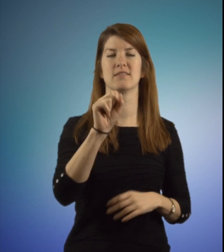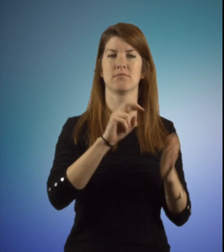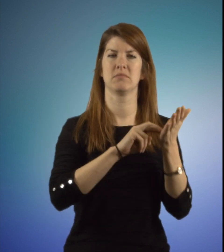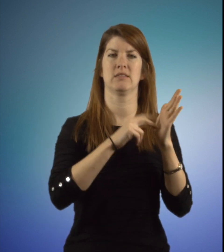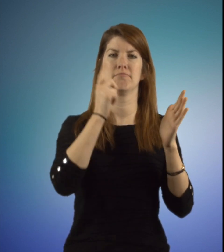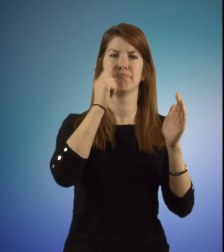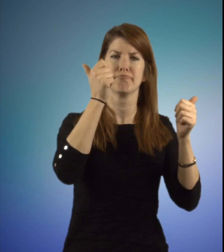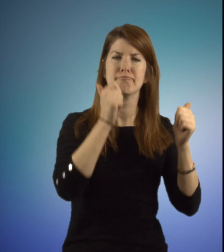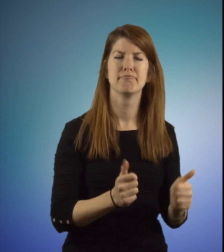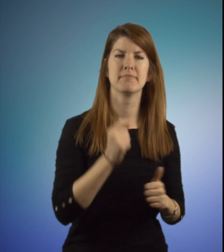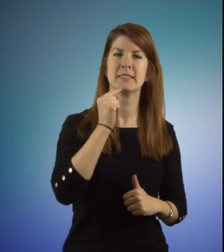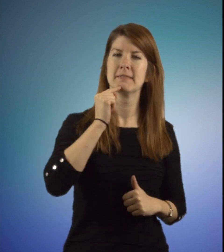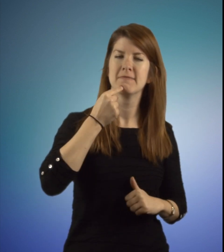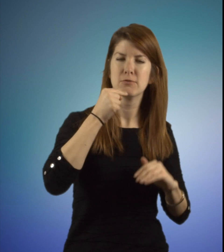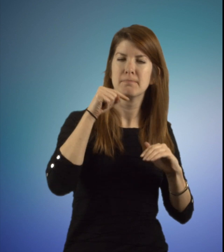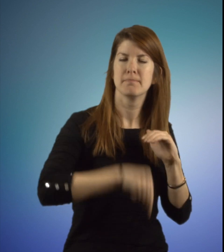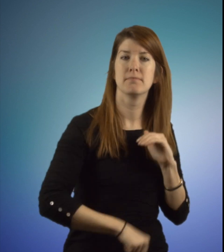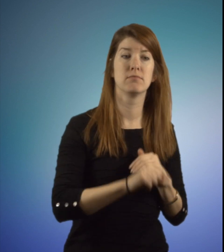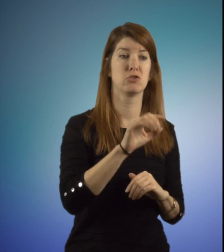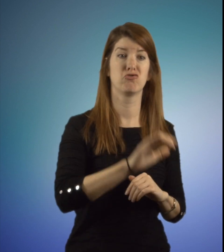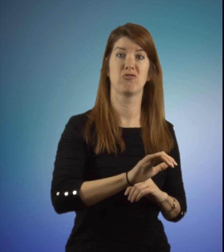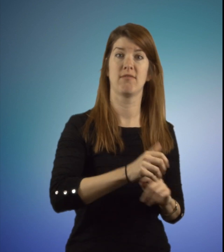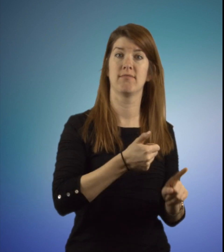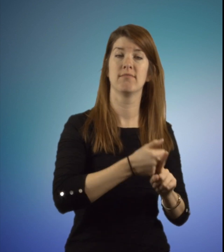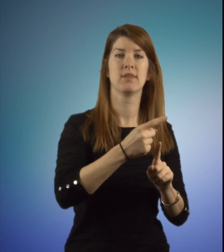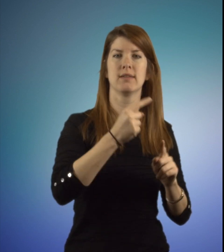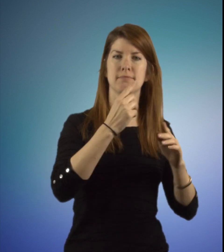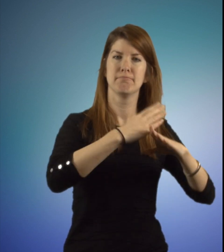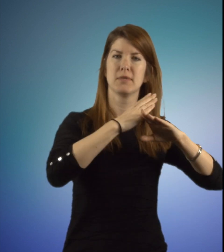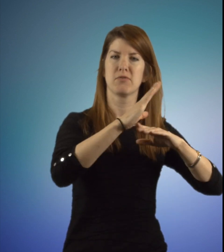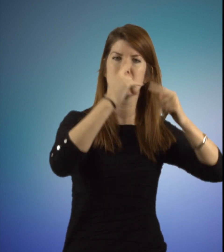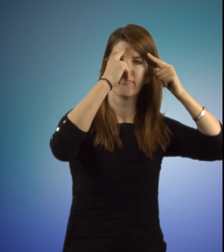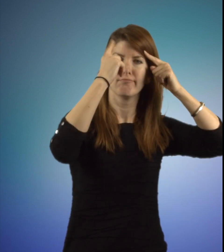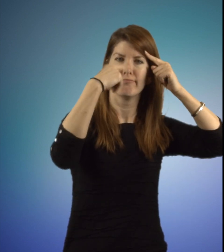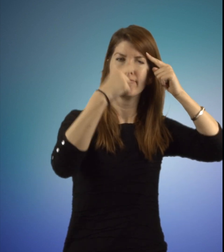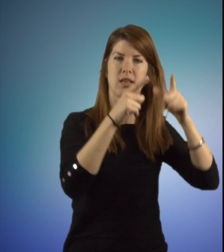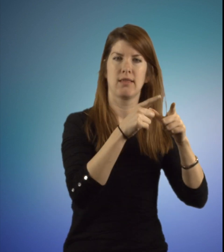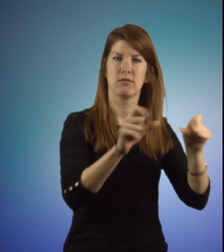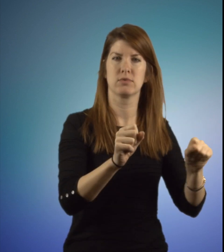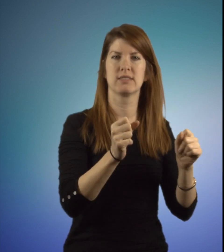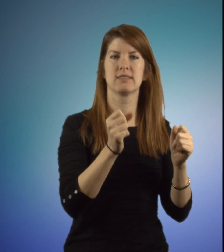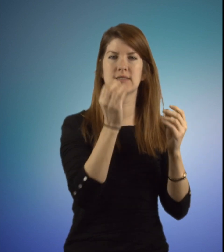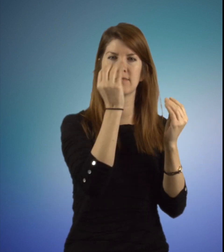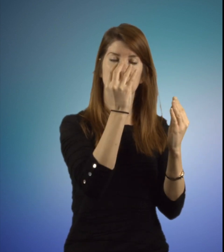that a child is impaired in the processing of linguistic information with